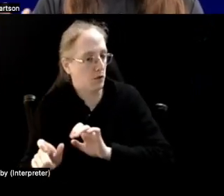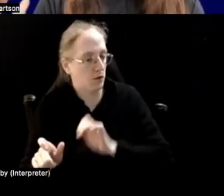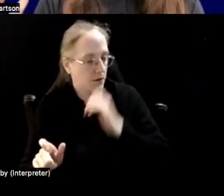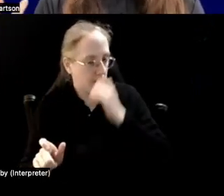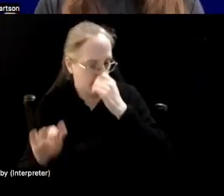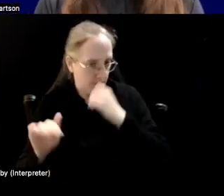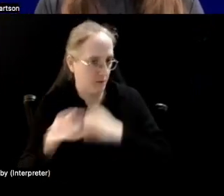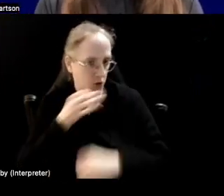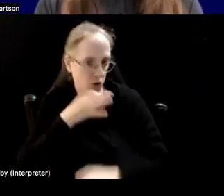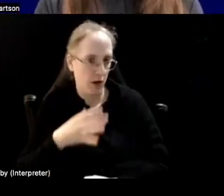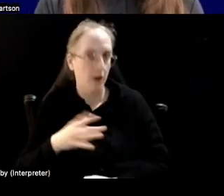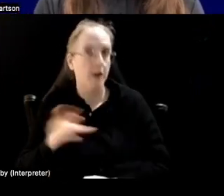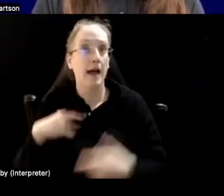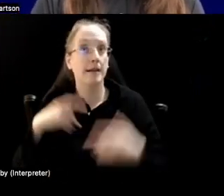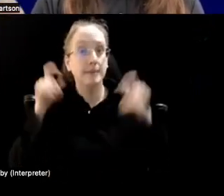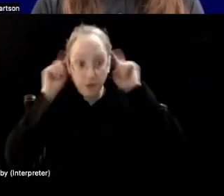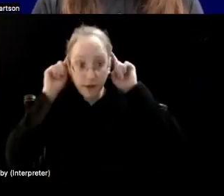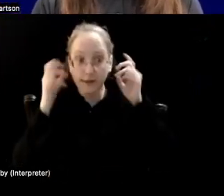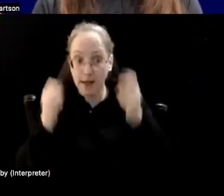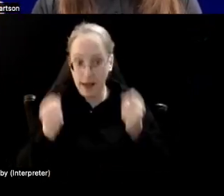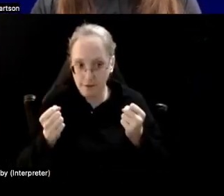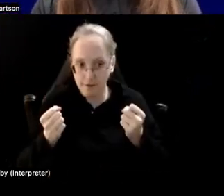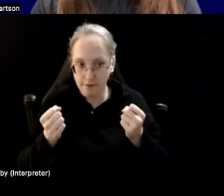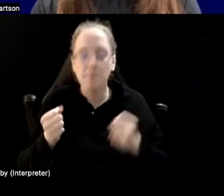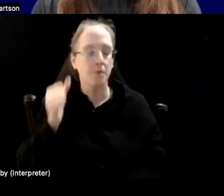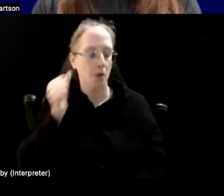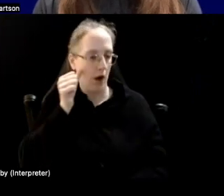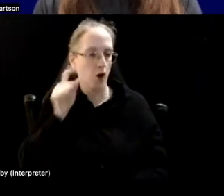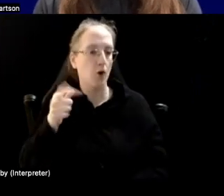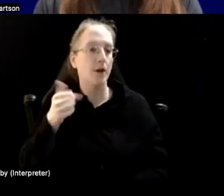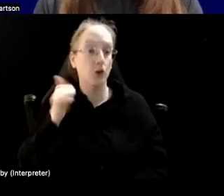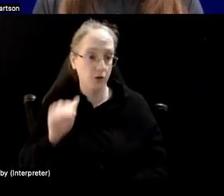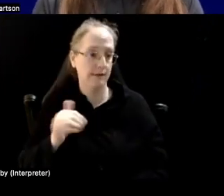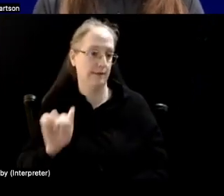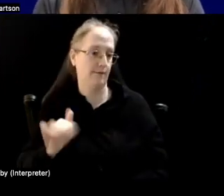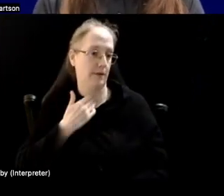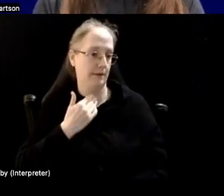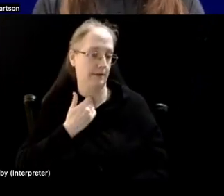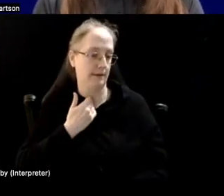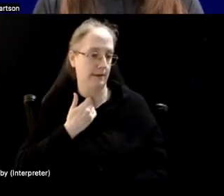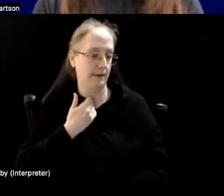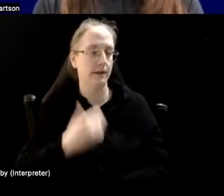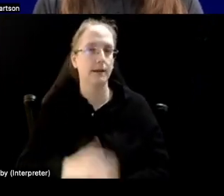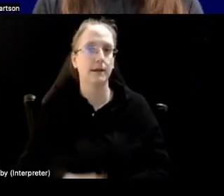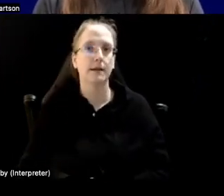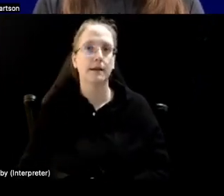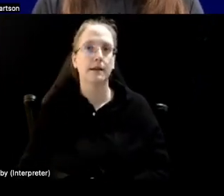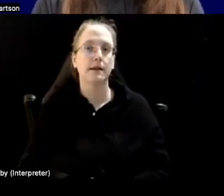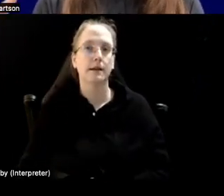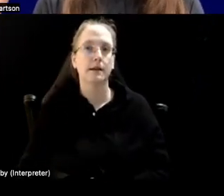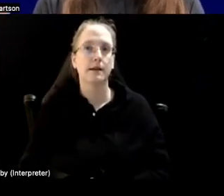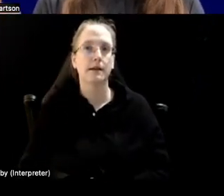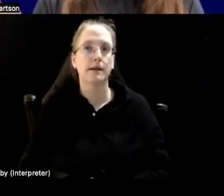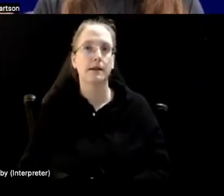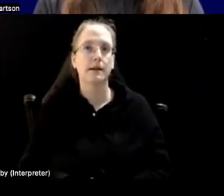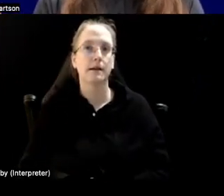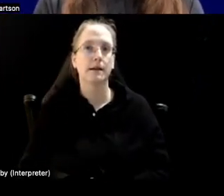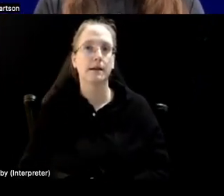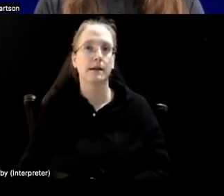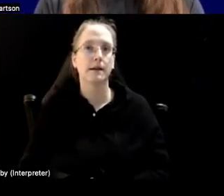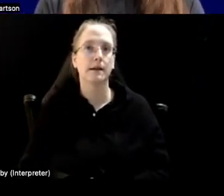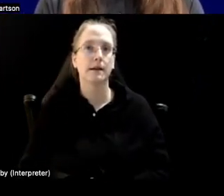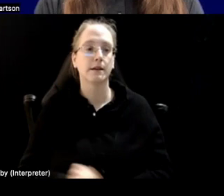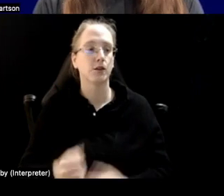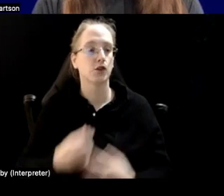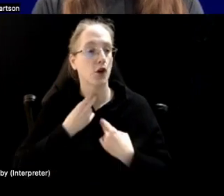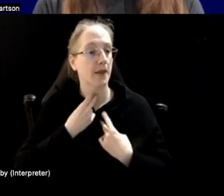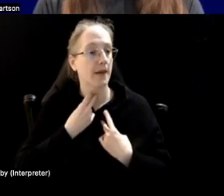he is wearing hearing aids, we know that he uses his voice and so that vocalisation is potentially